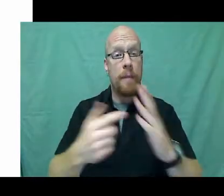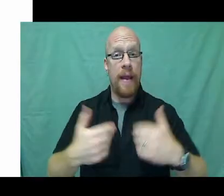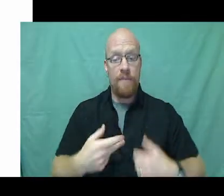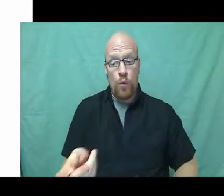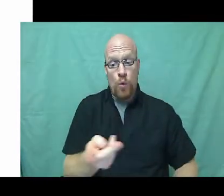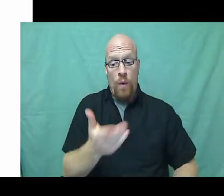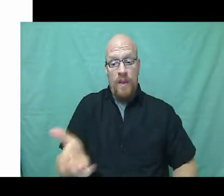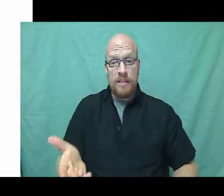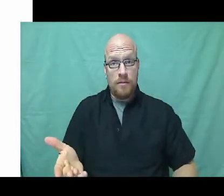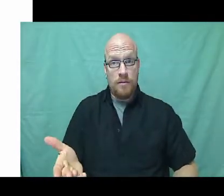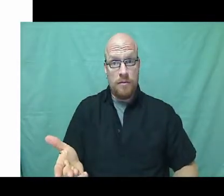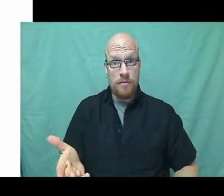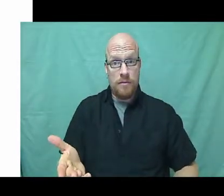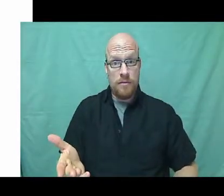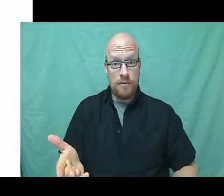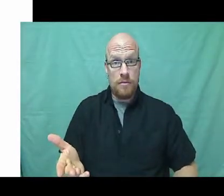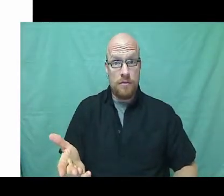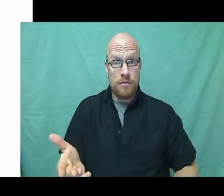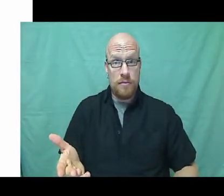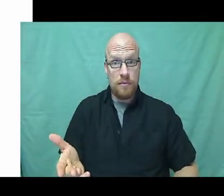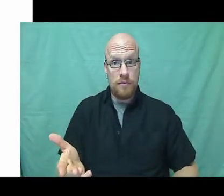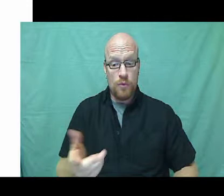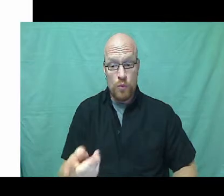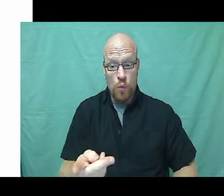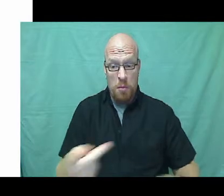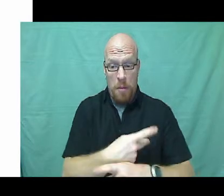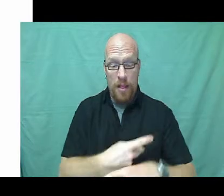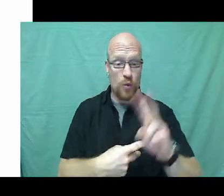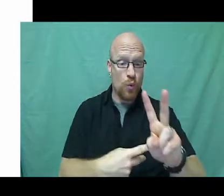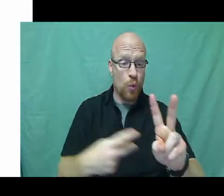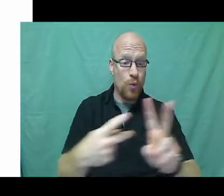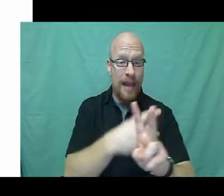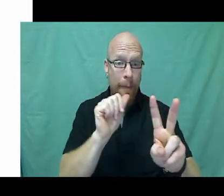Sometimes we have two things that are multiplied together,